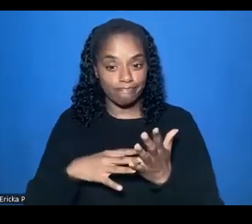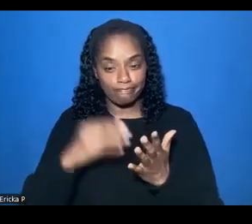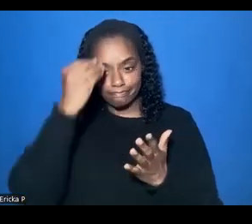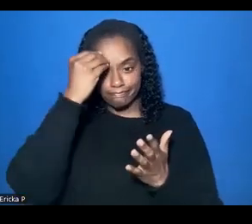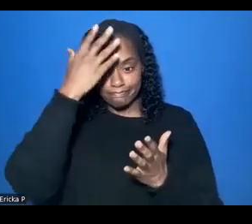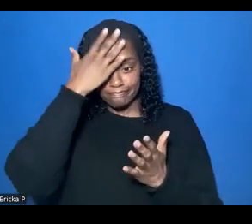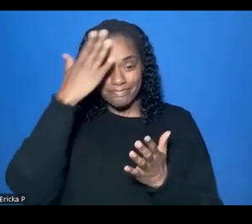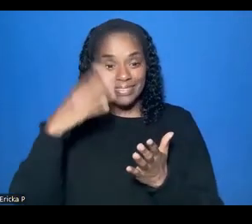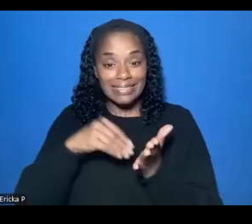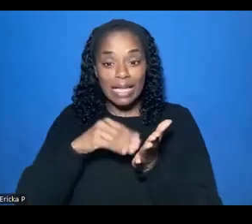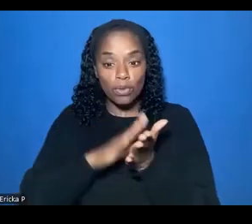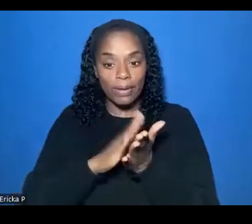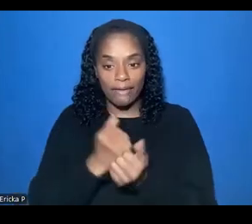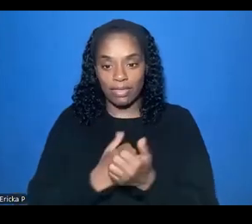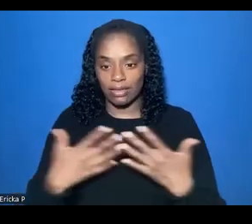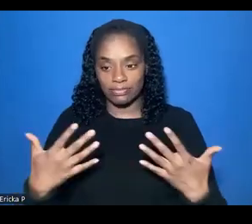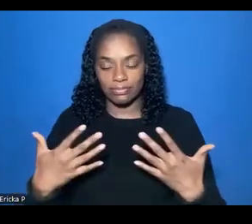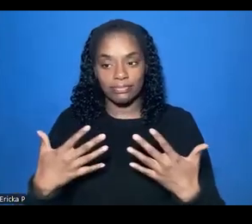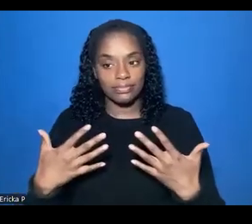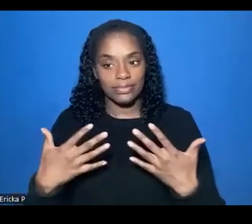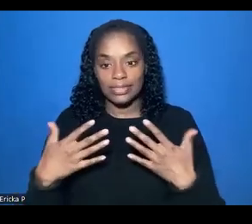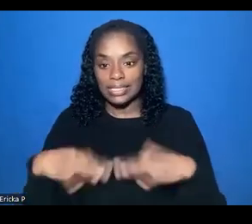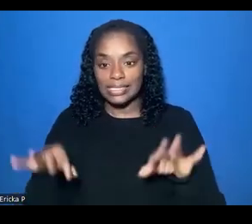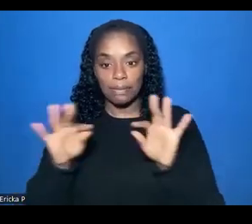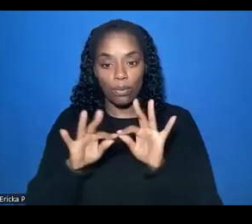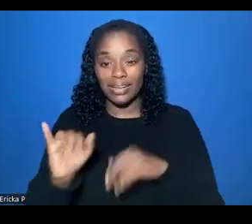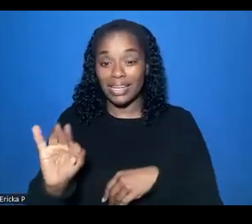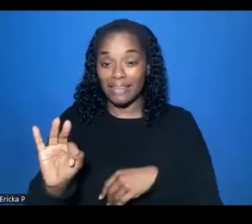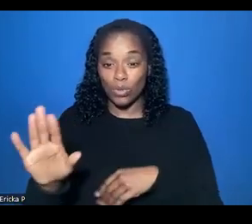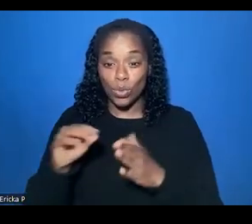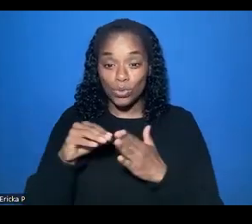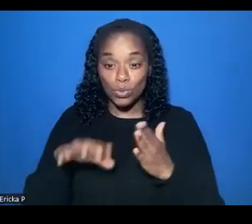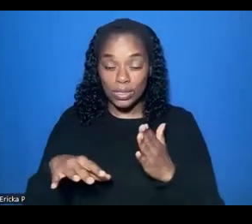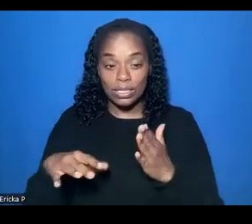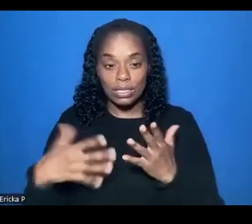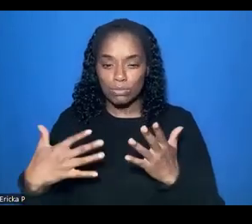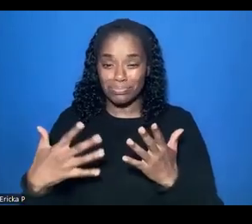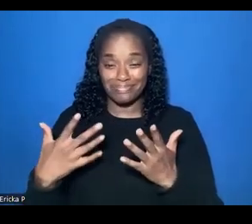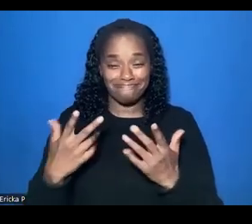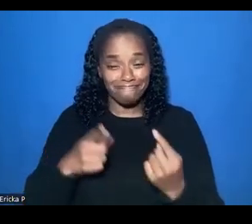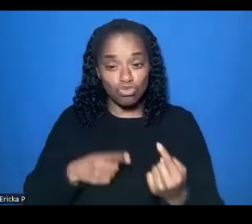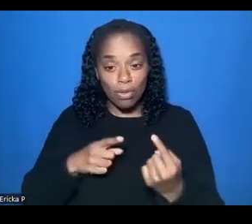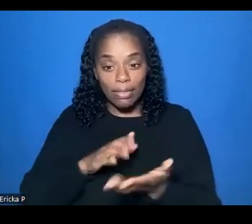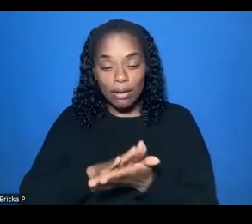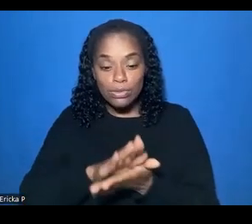I think it's really important that if your child is having difficulty at school, if you receive calls,